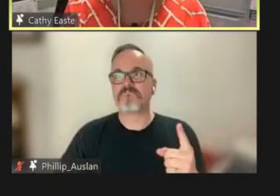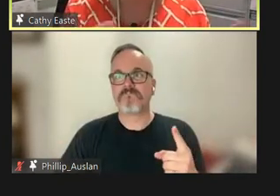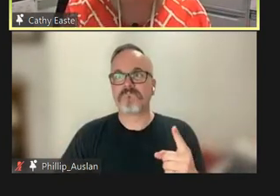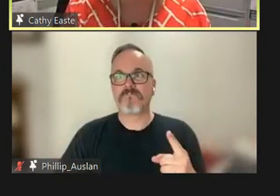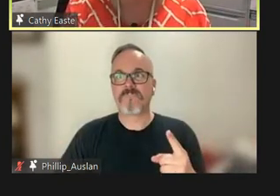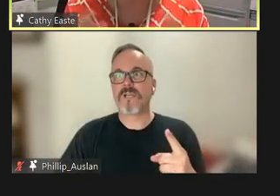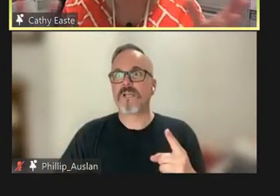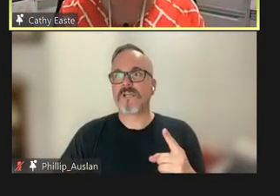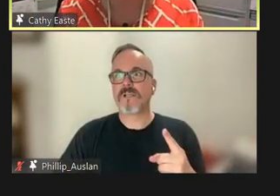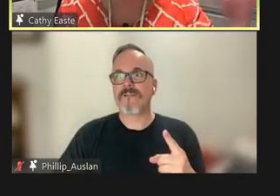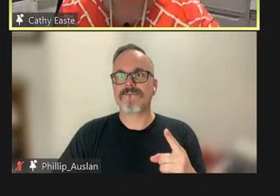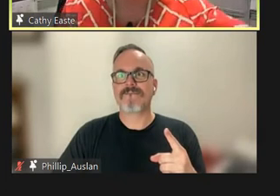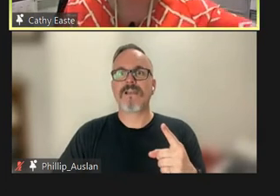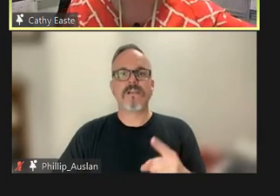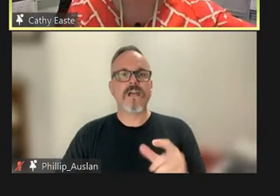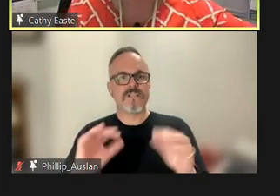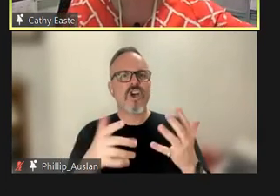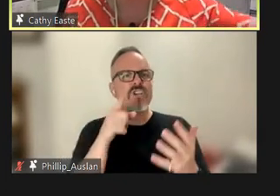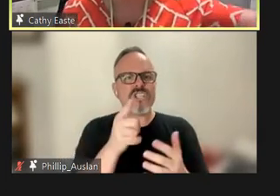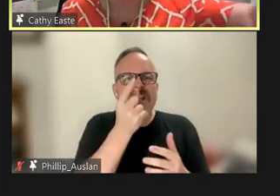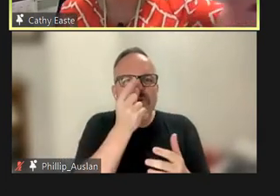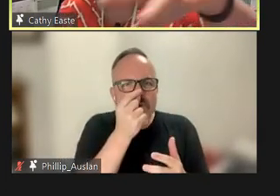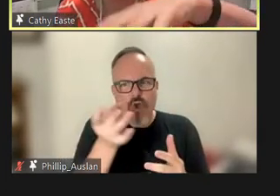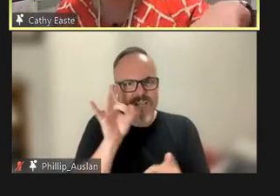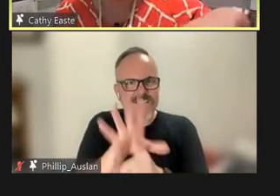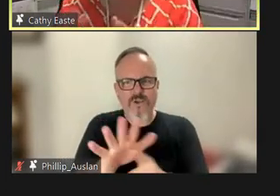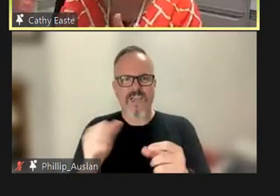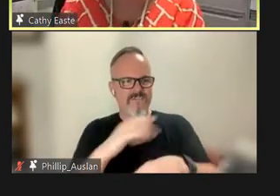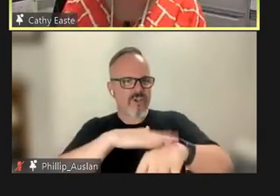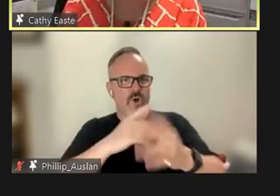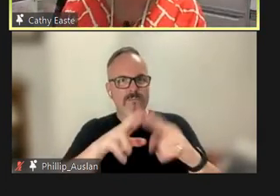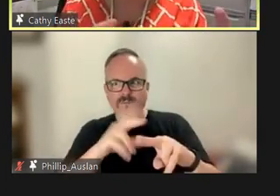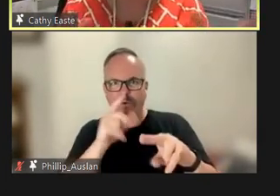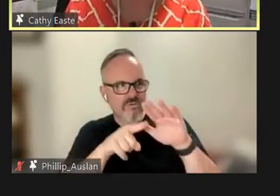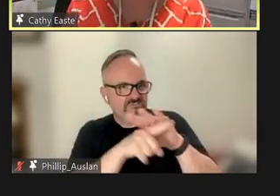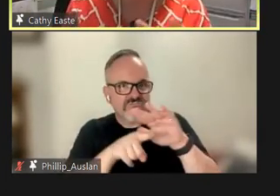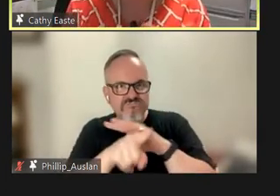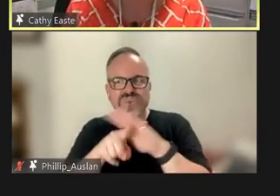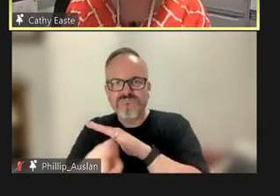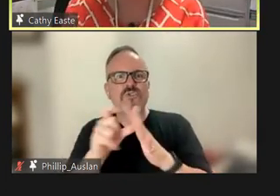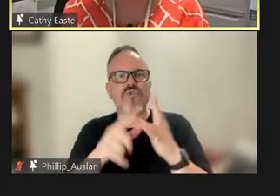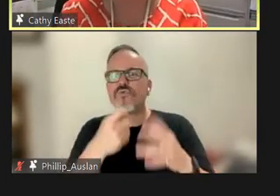She had the trade off of having time off to go and do her own little travel and was there to